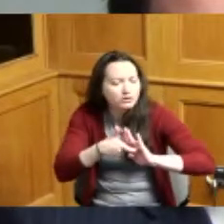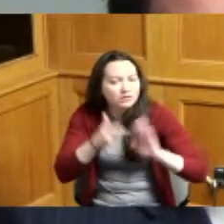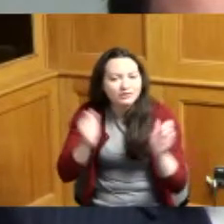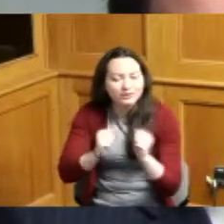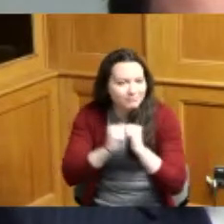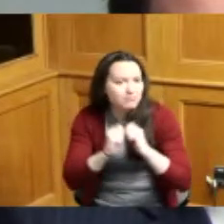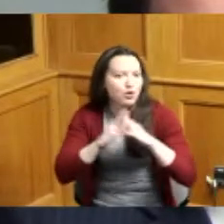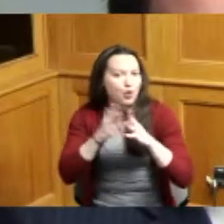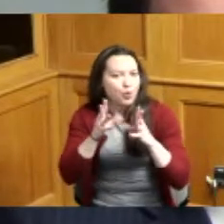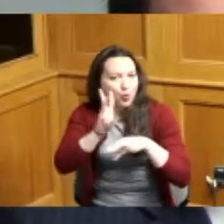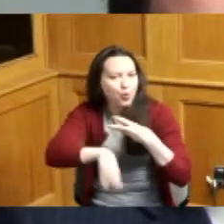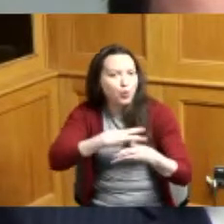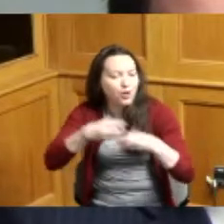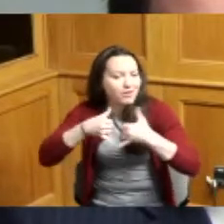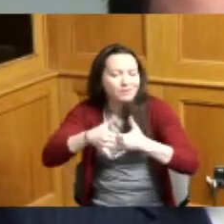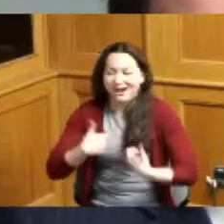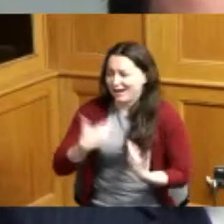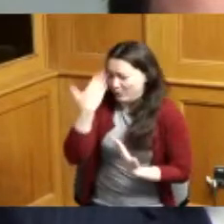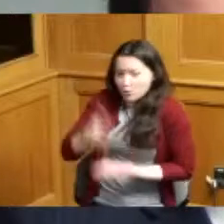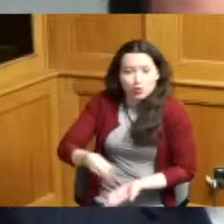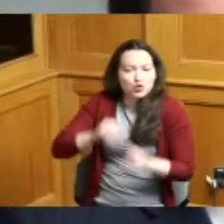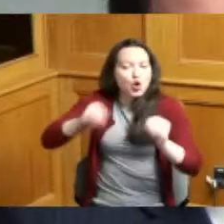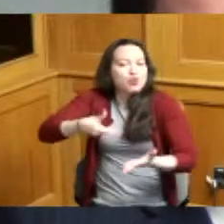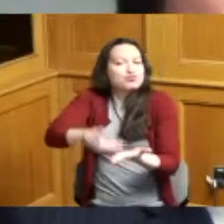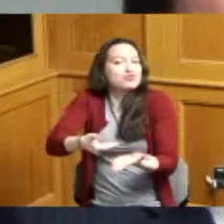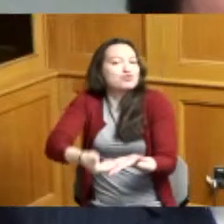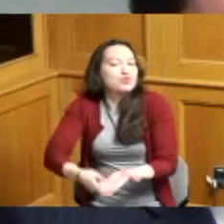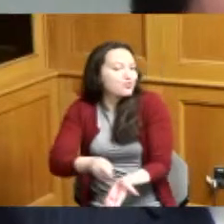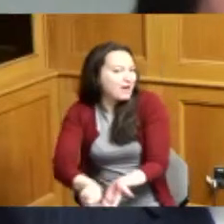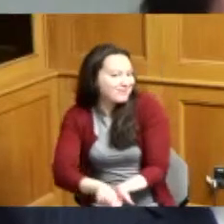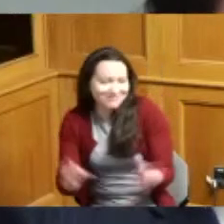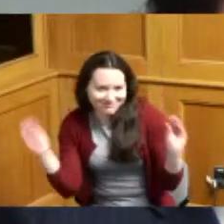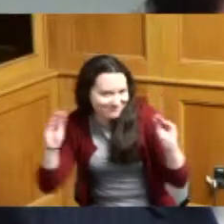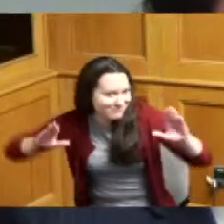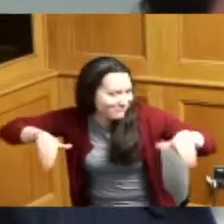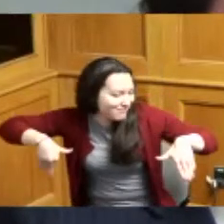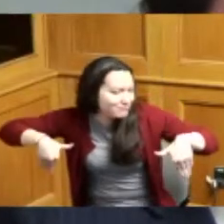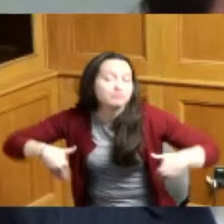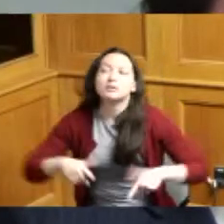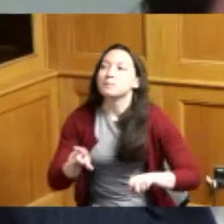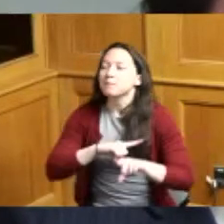Cup so there I don't have anything in writing uh to provide to you um on that but I can say